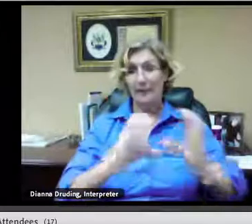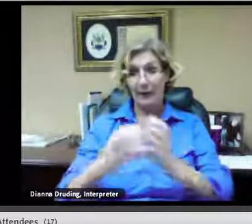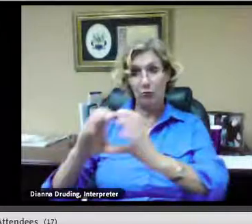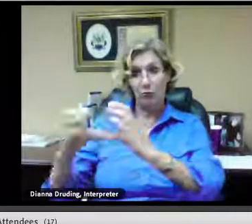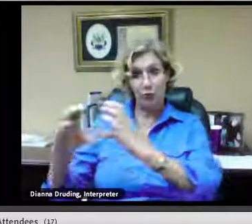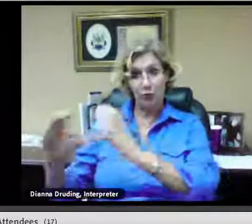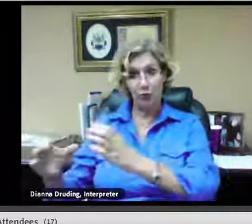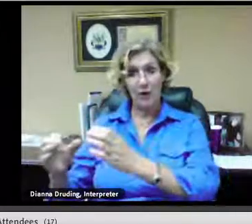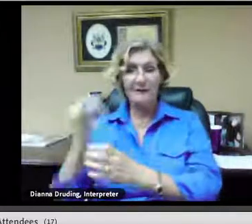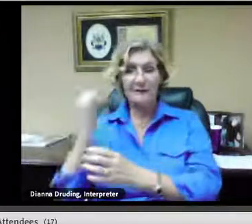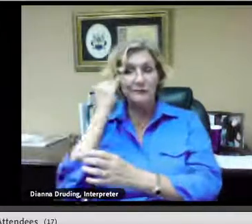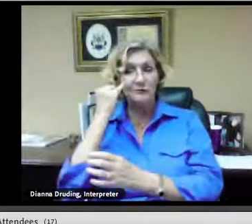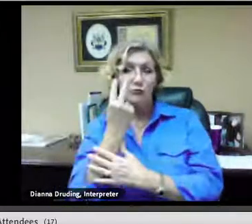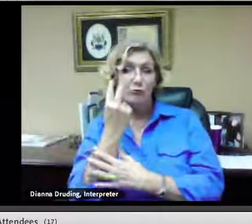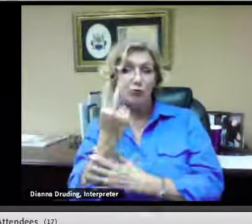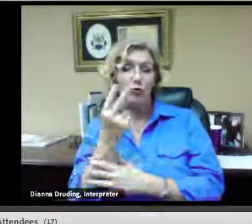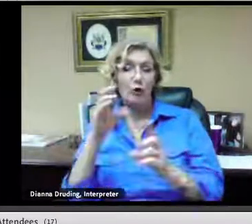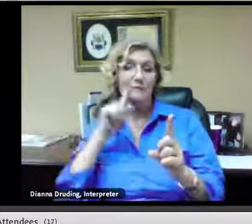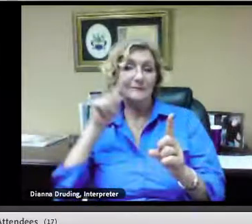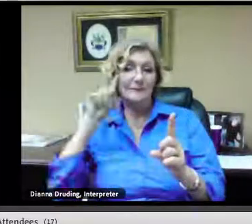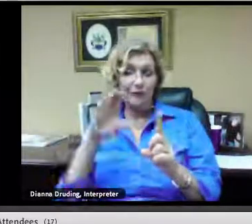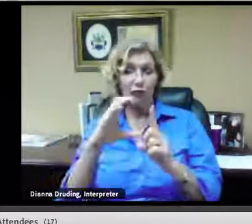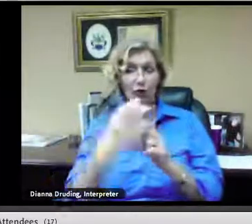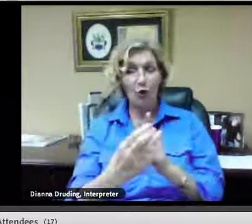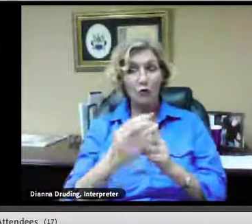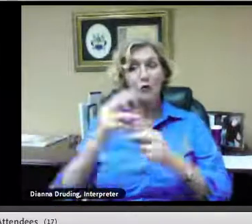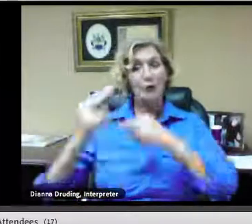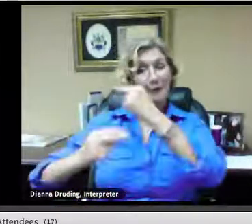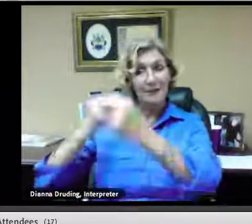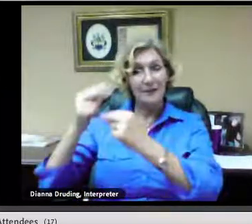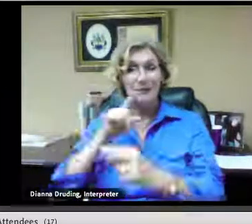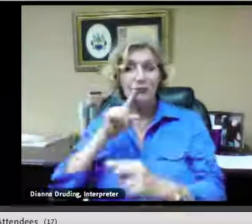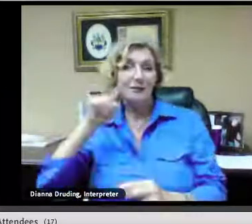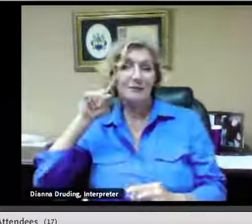and people in this country, you're going to see something completely different